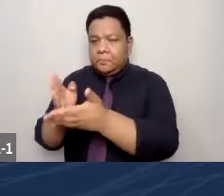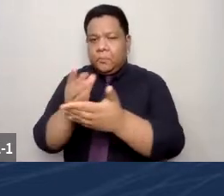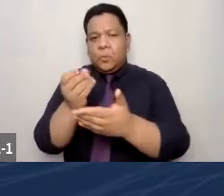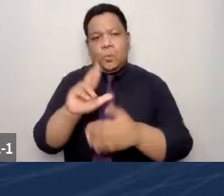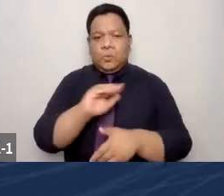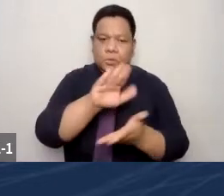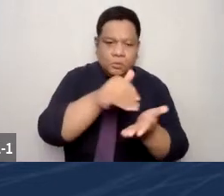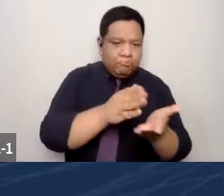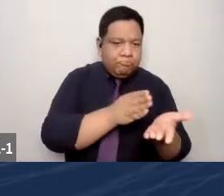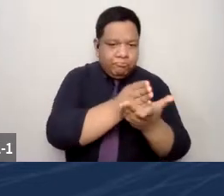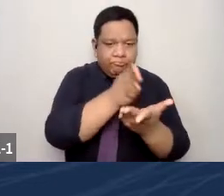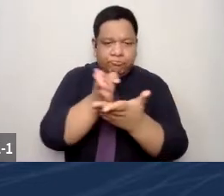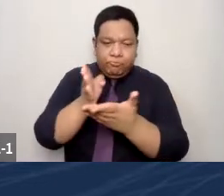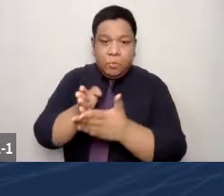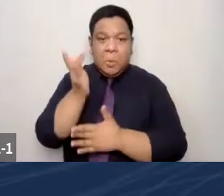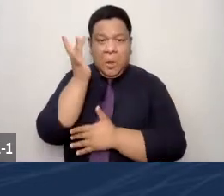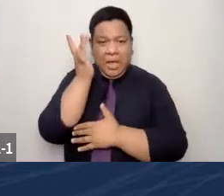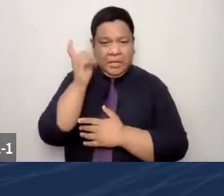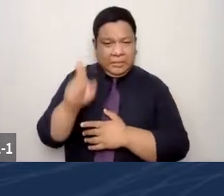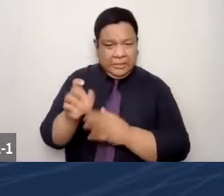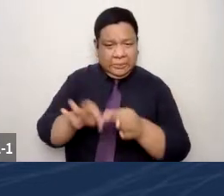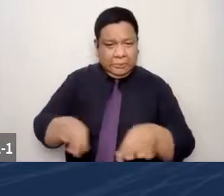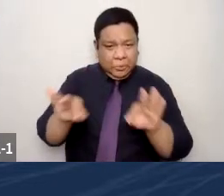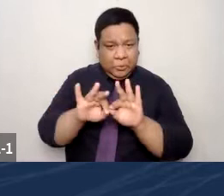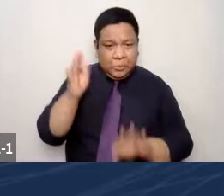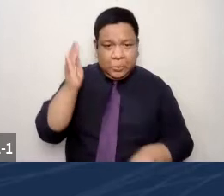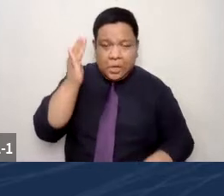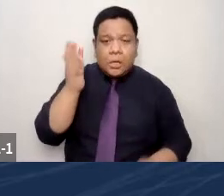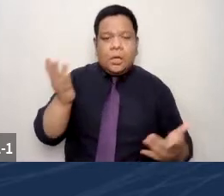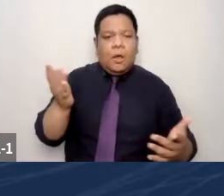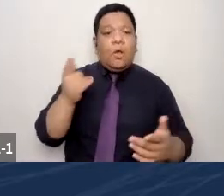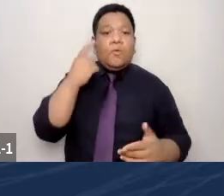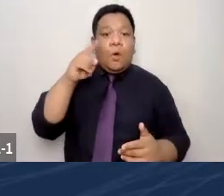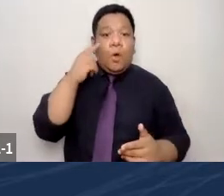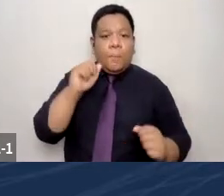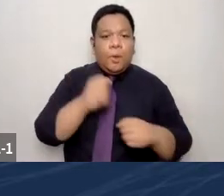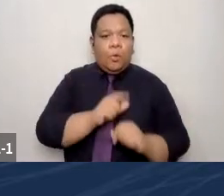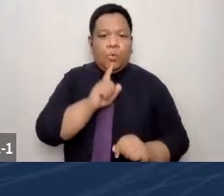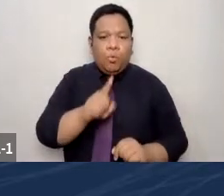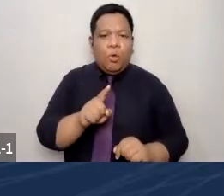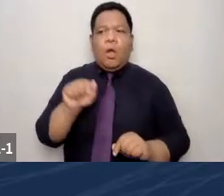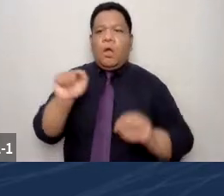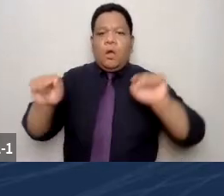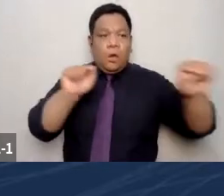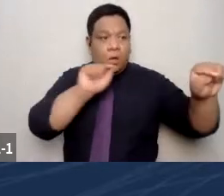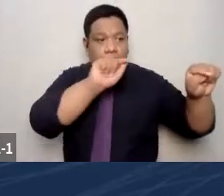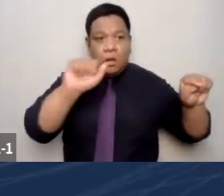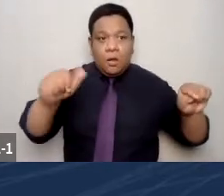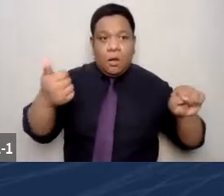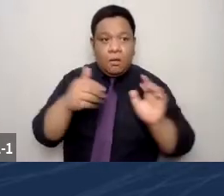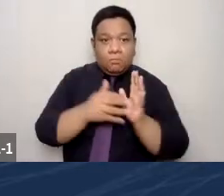Also, why do we need to deploy this? To also make sure that we vaccinate the vulnerable public.